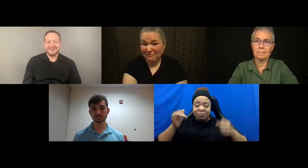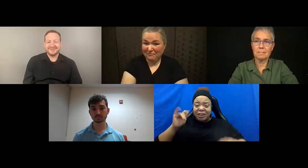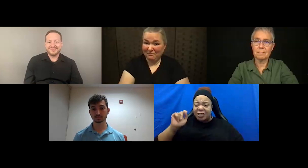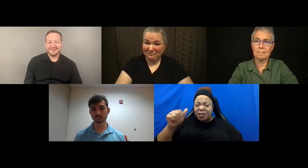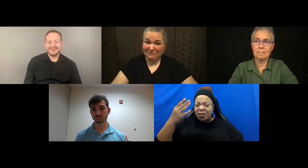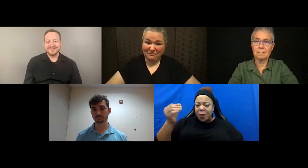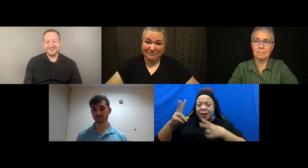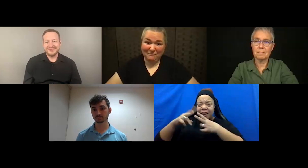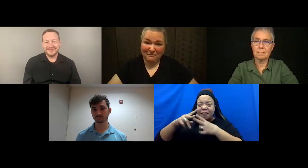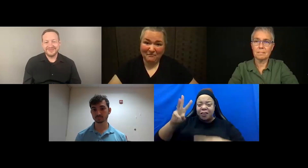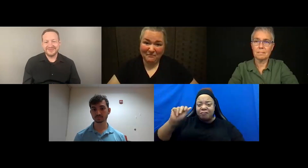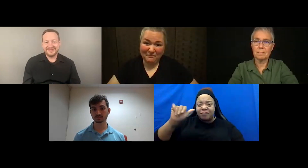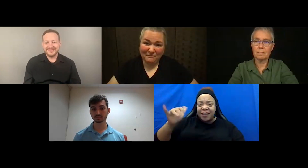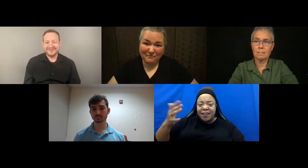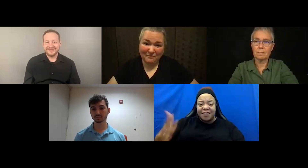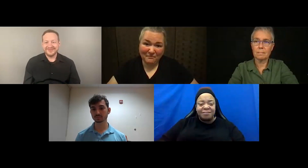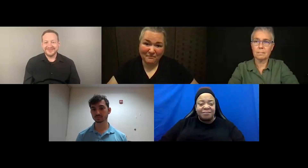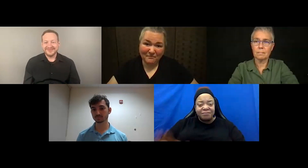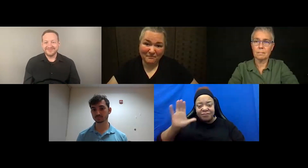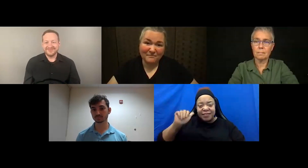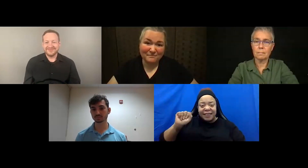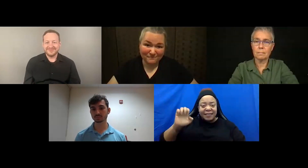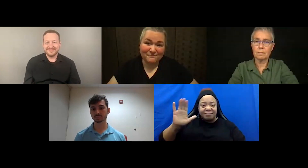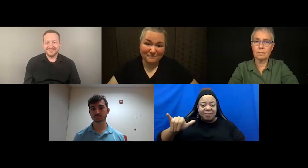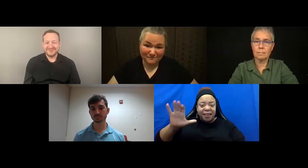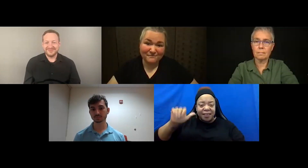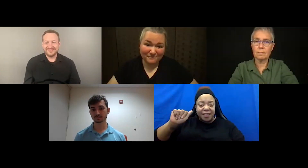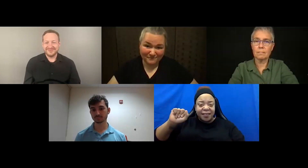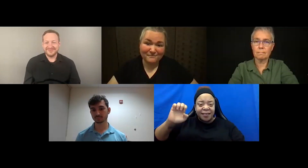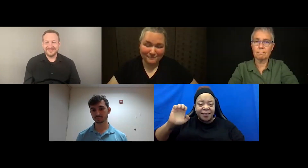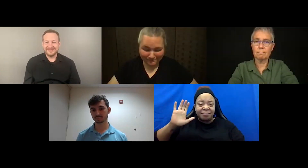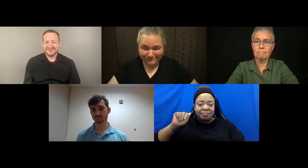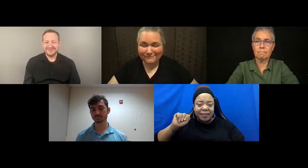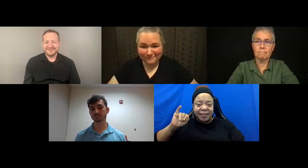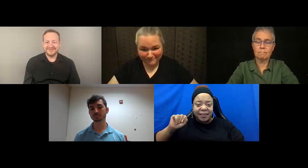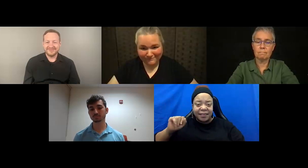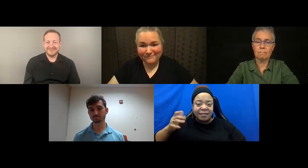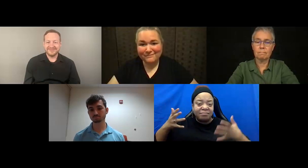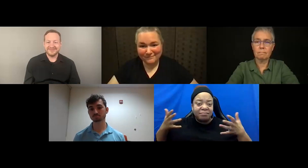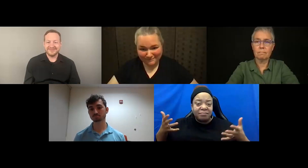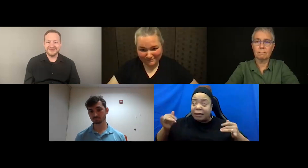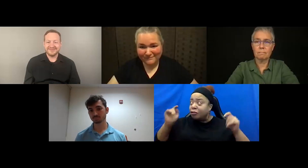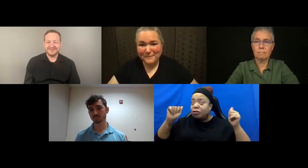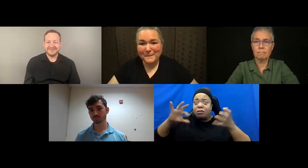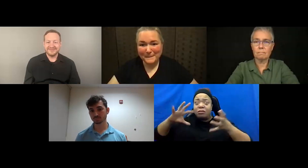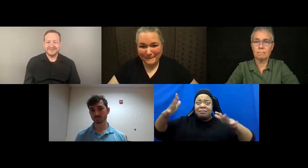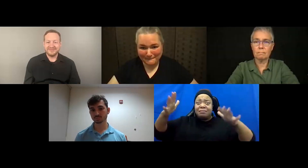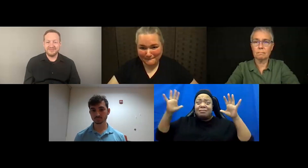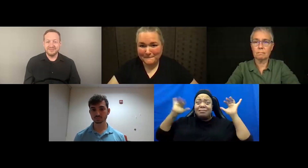Erin: I think it could go either way. Case by case.